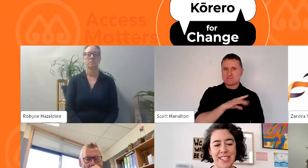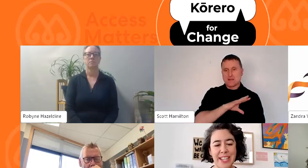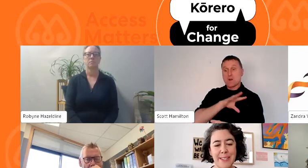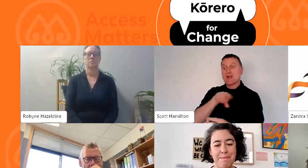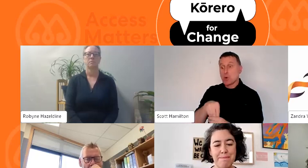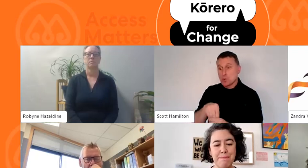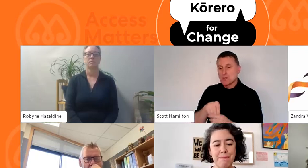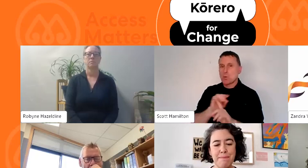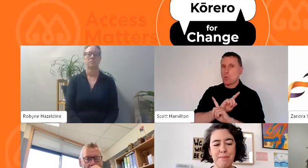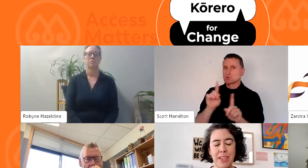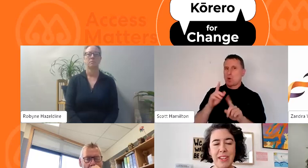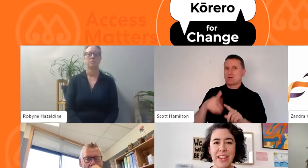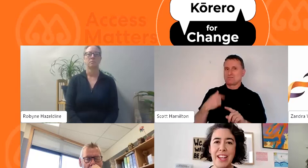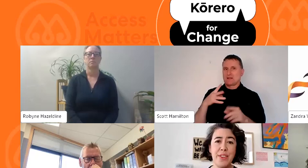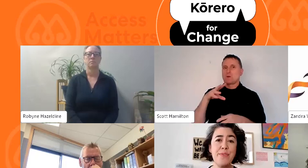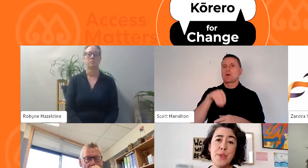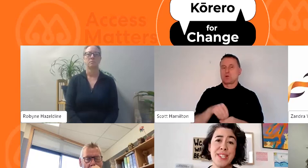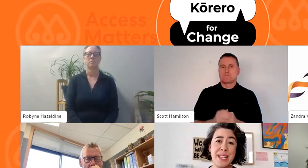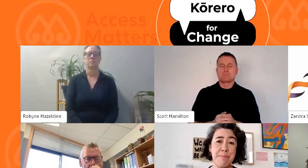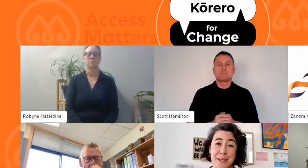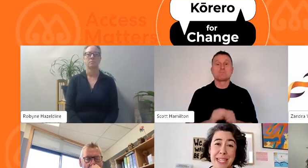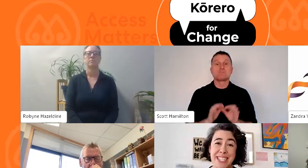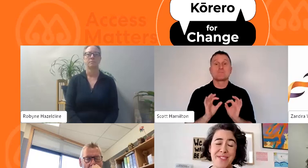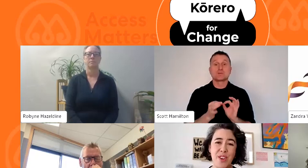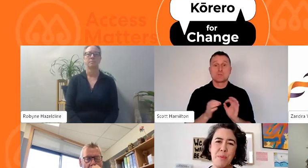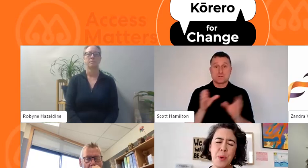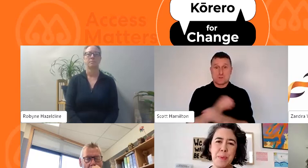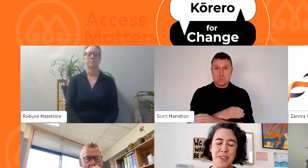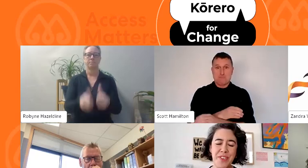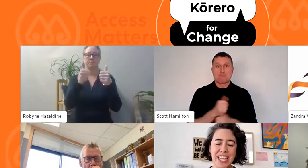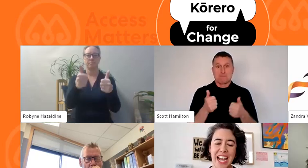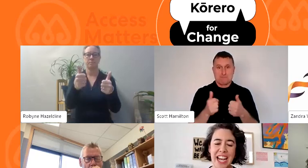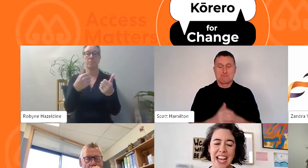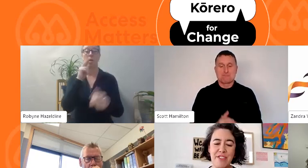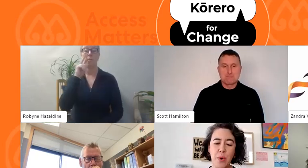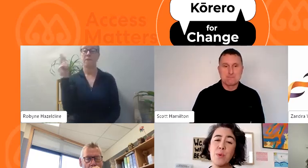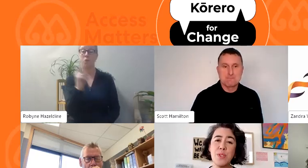things. The views and perspectives of mokopuna whaikaha have also